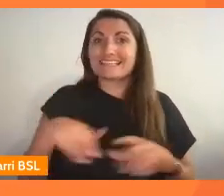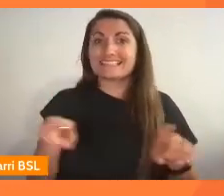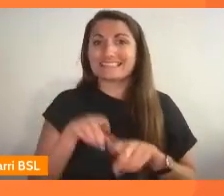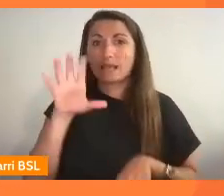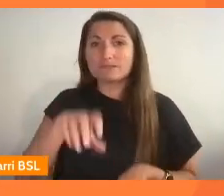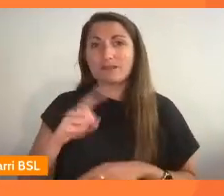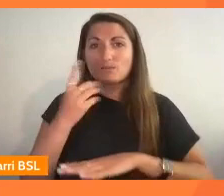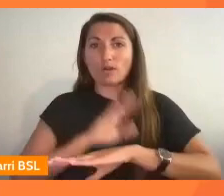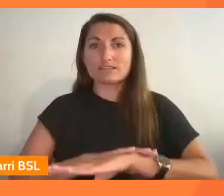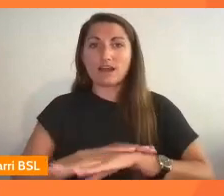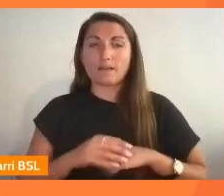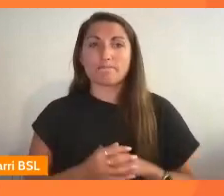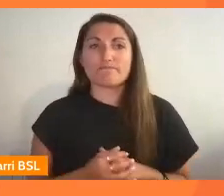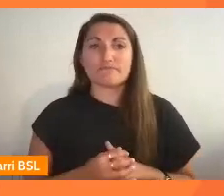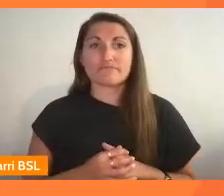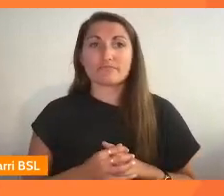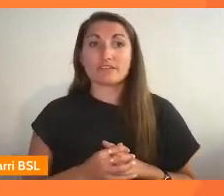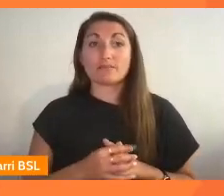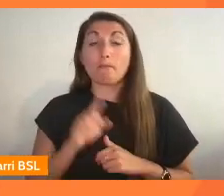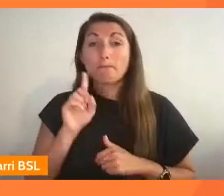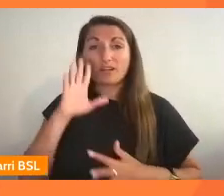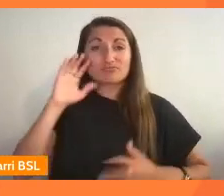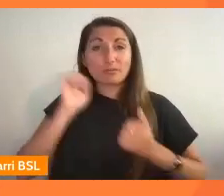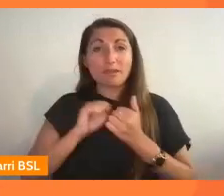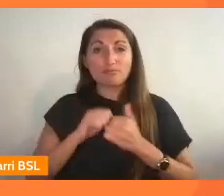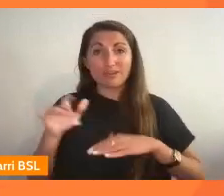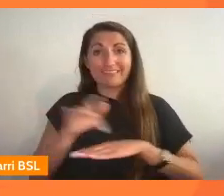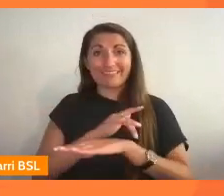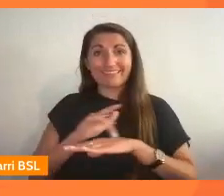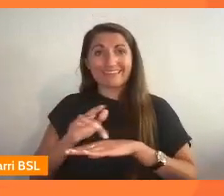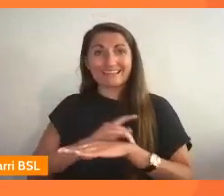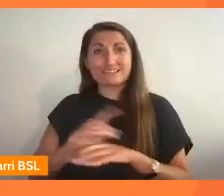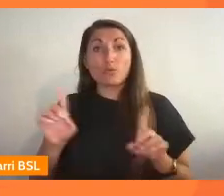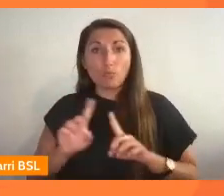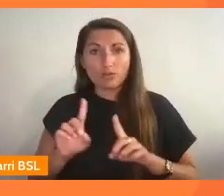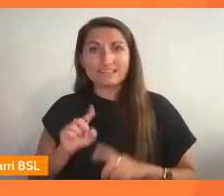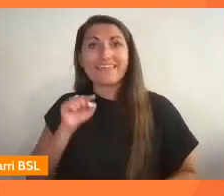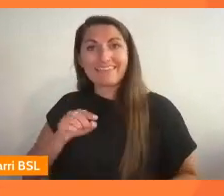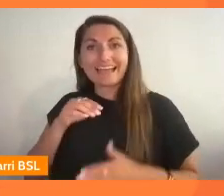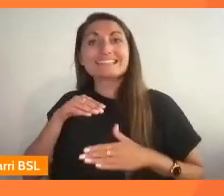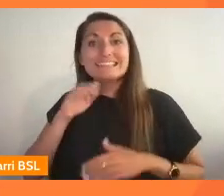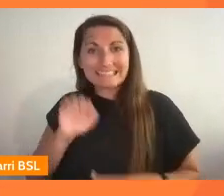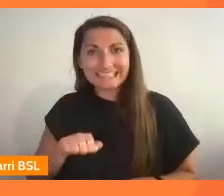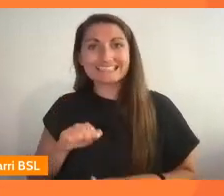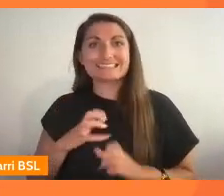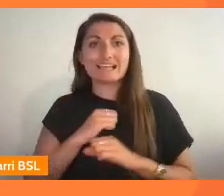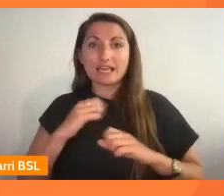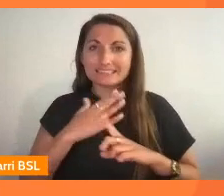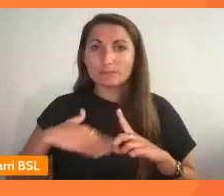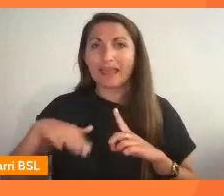Just remembering that the theatre is exactly that, it's a space that holds art.